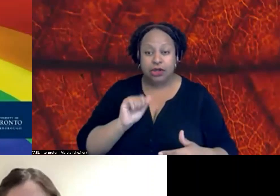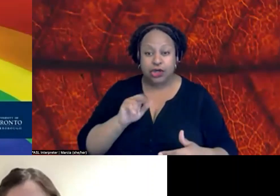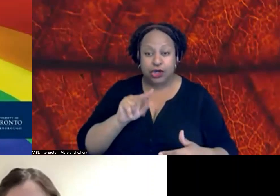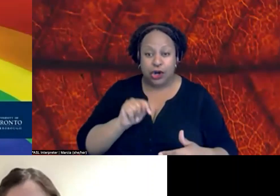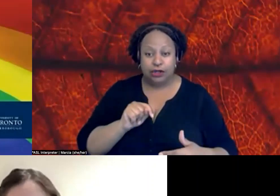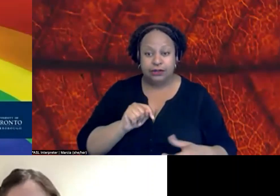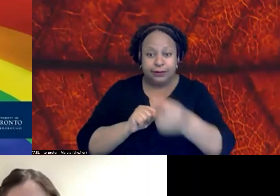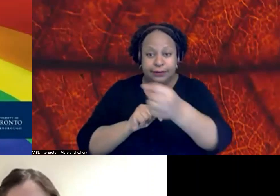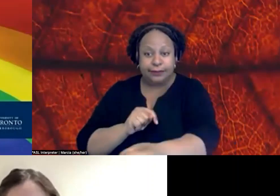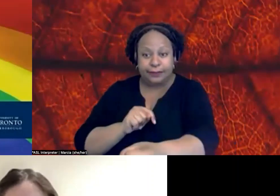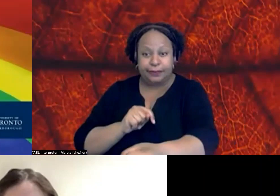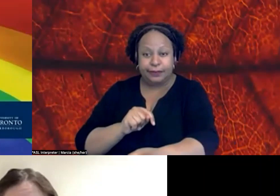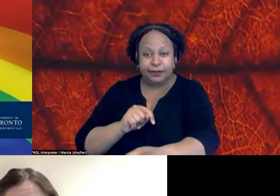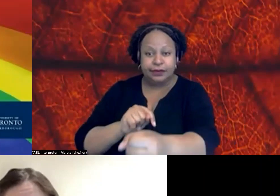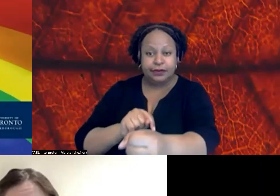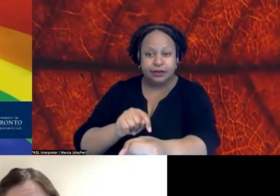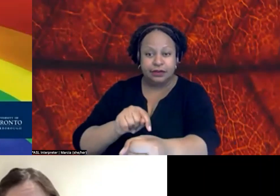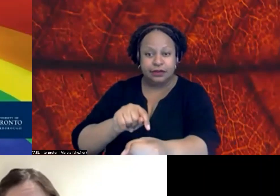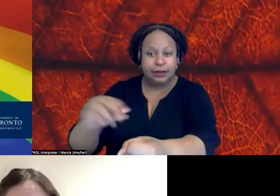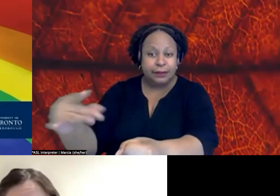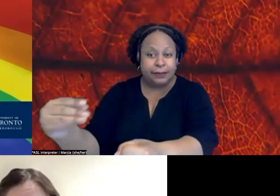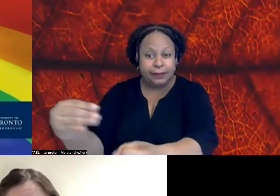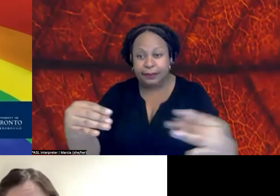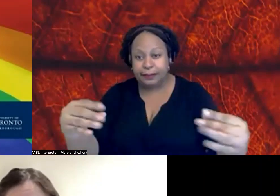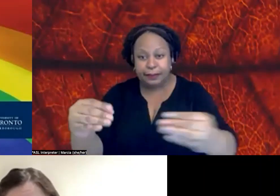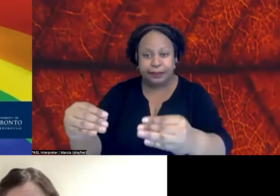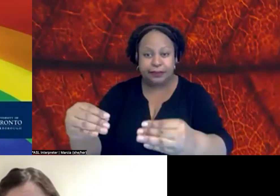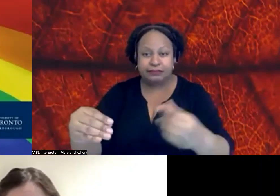It gave me about 65 to 70% capture rate.